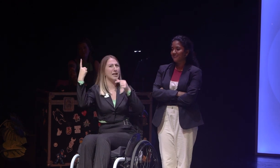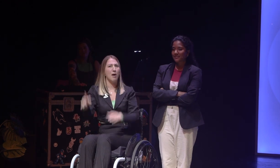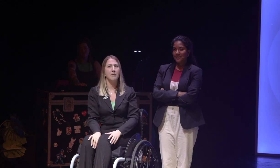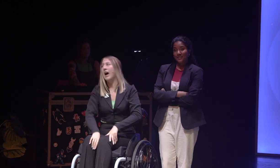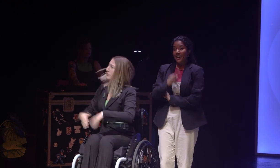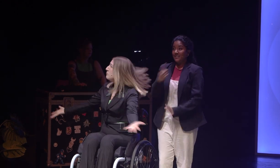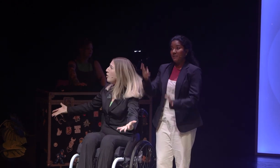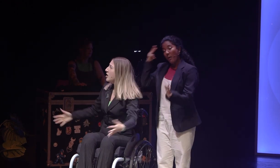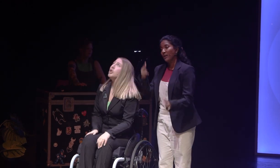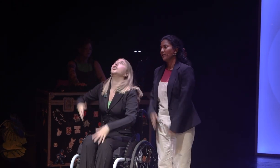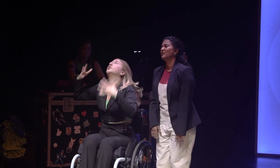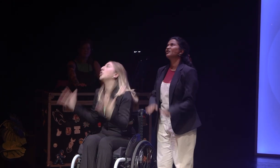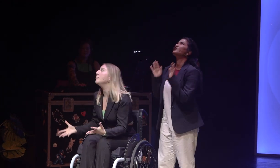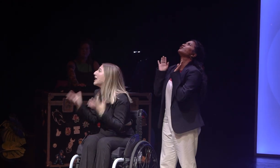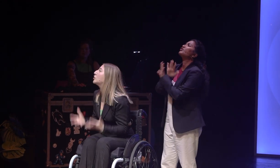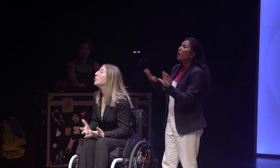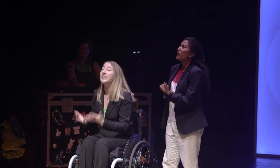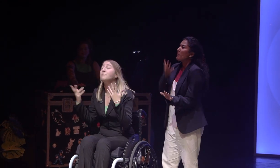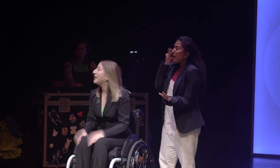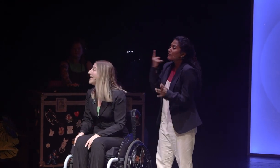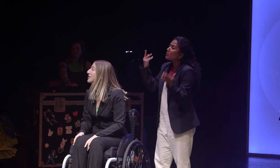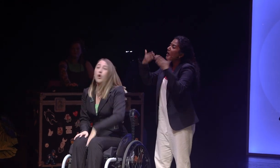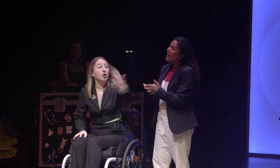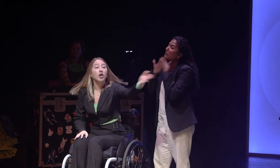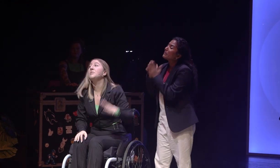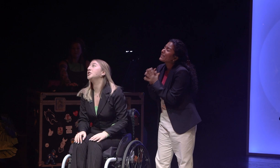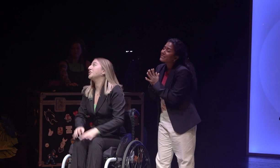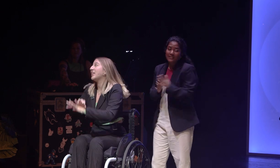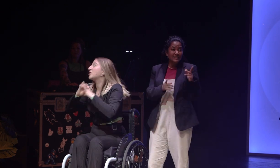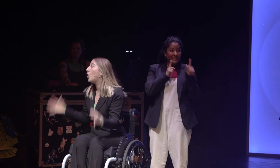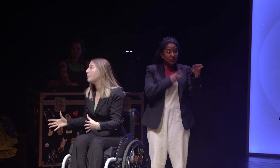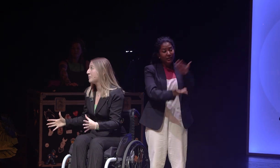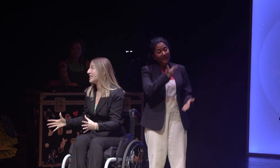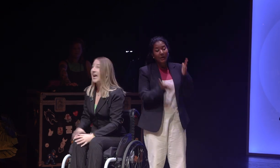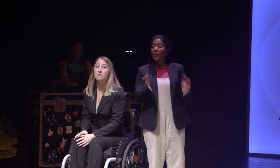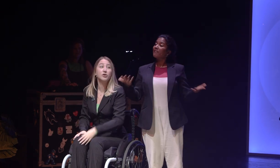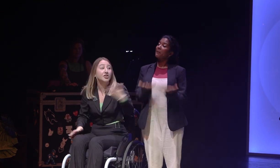a show tonight please. Colin, me tutor, said it's all about playing the game, so